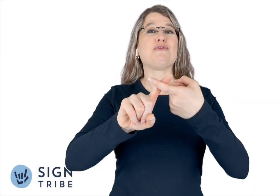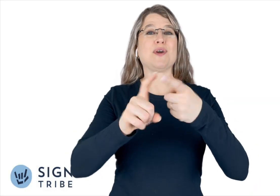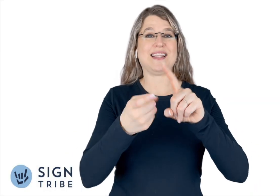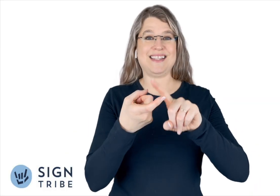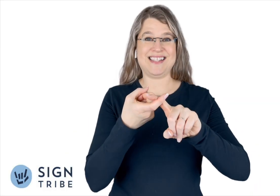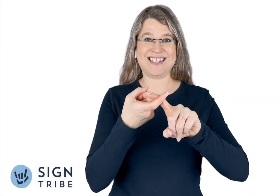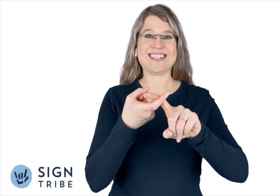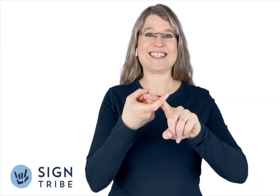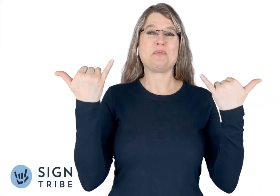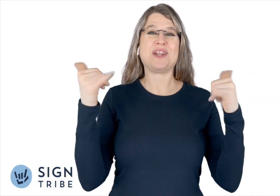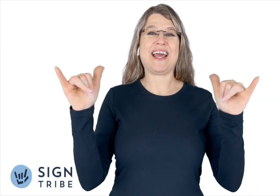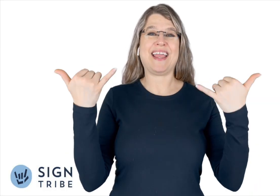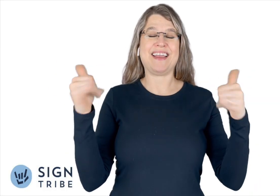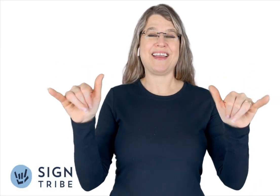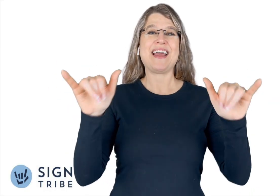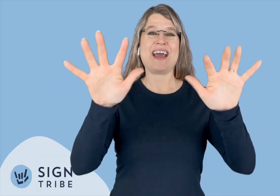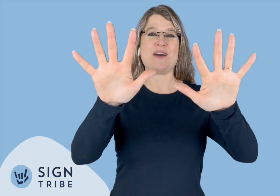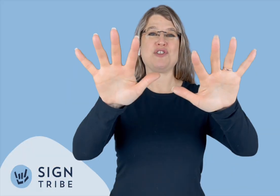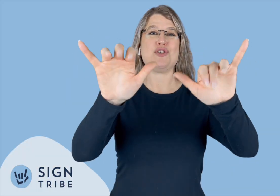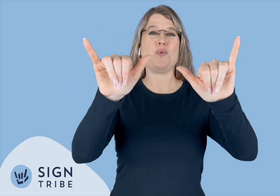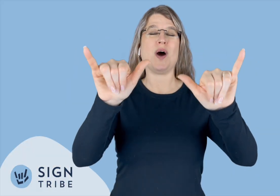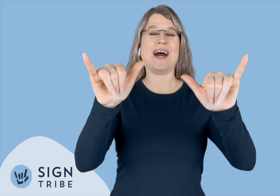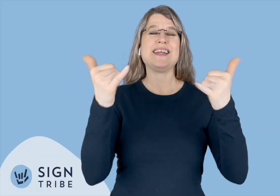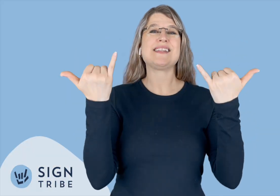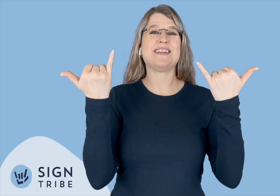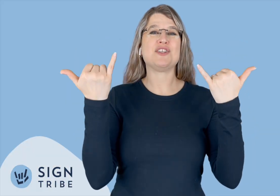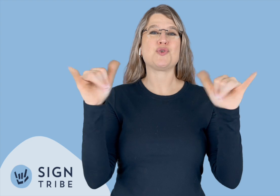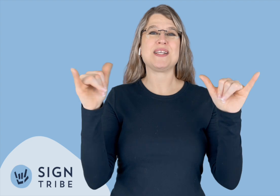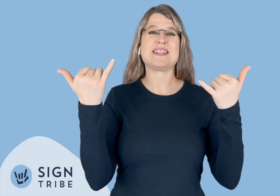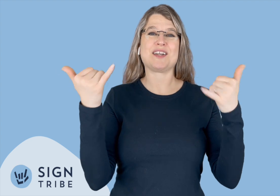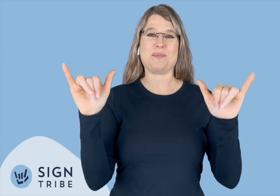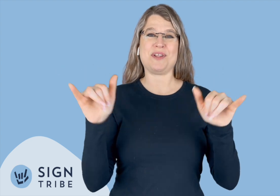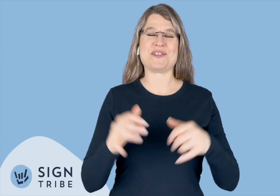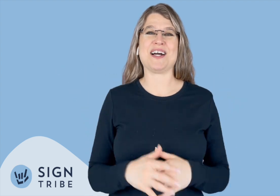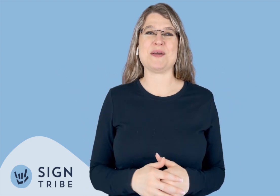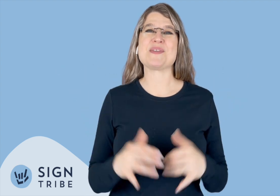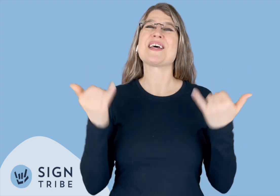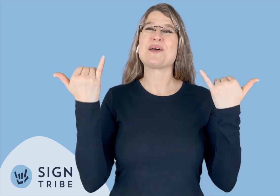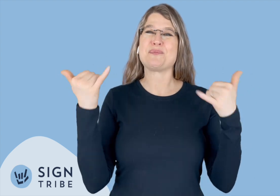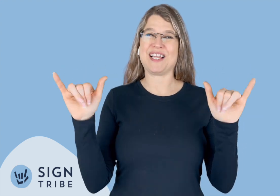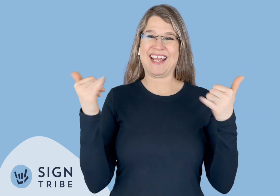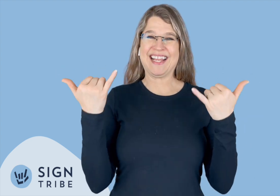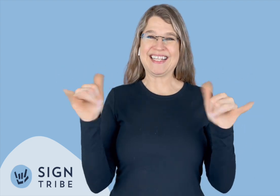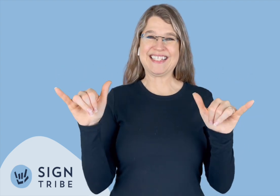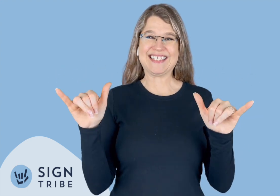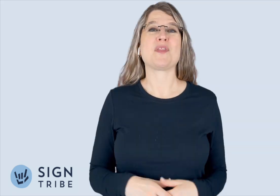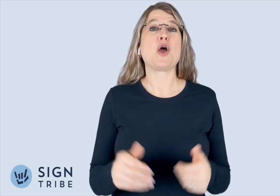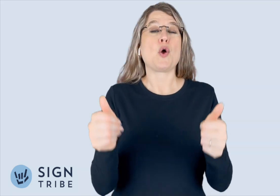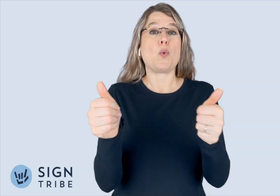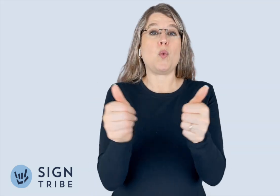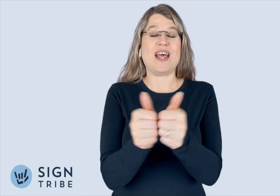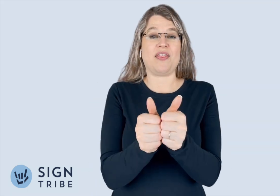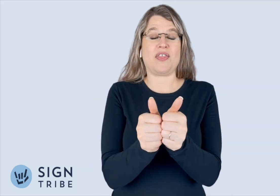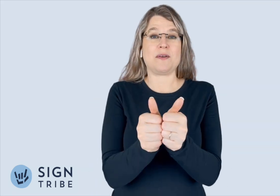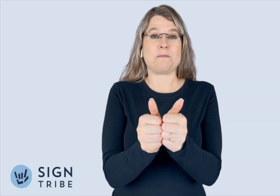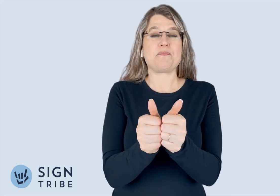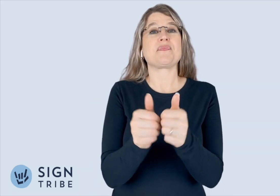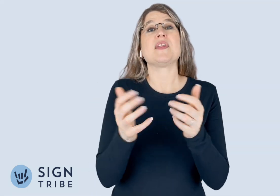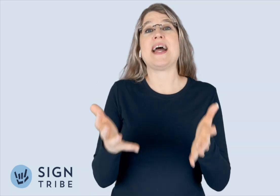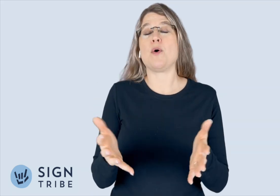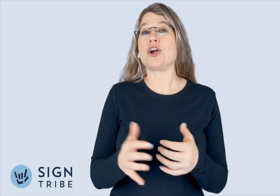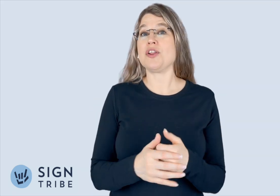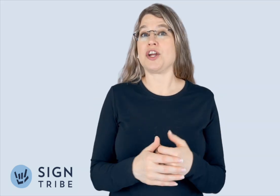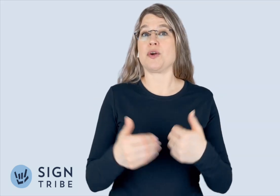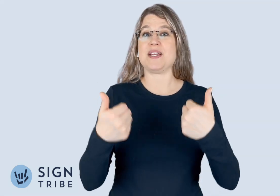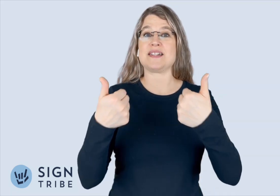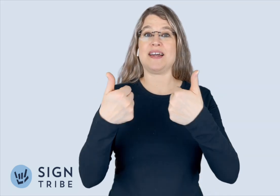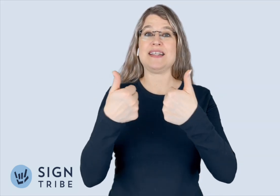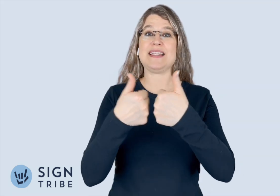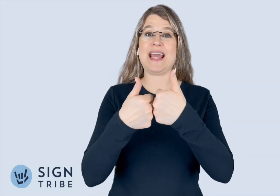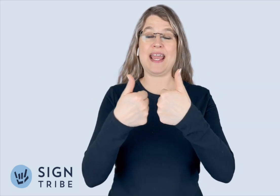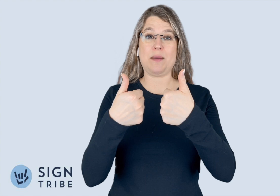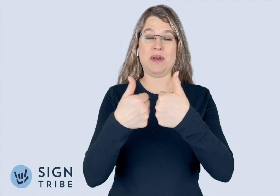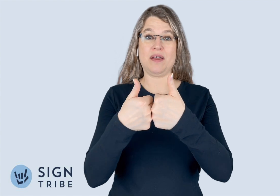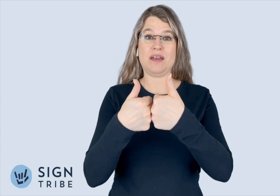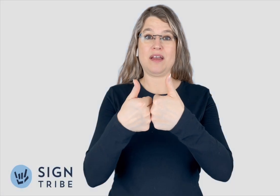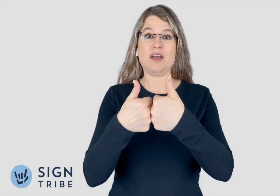Friends. Play. Have two Ys and then twist a couple of times. Play. With. Now, earlier we signed game.